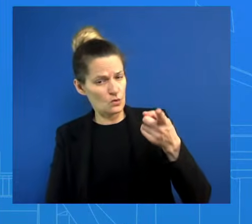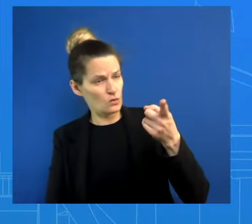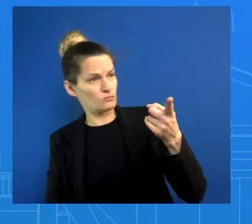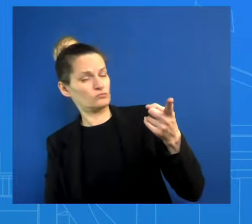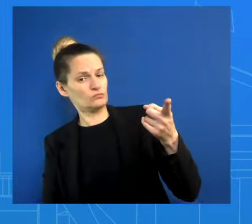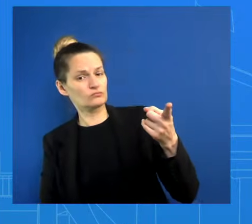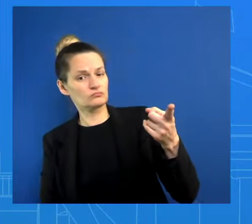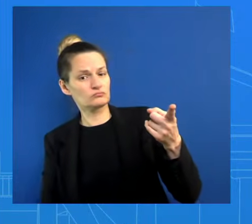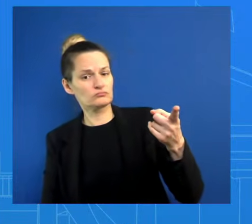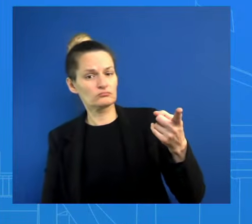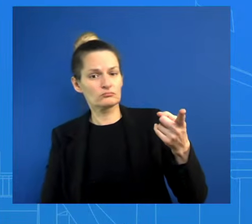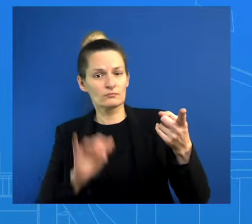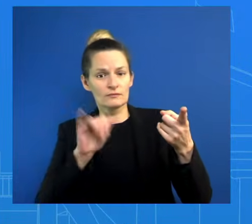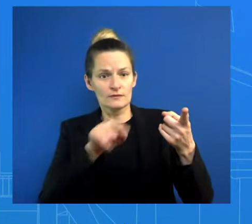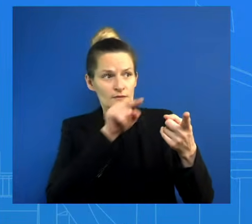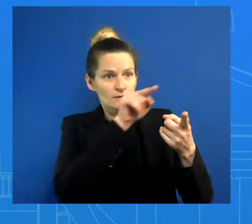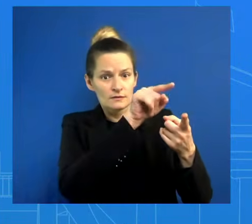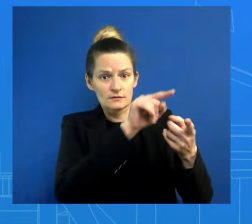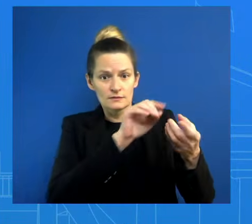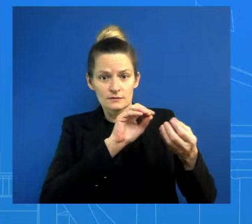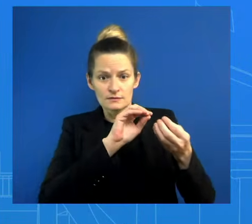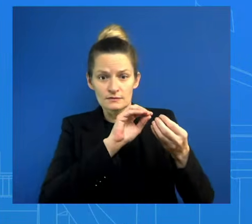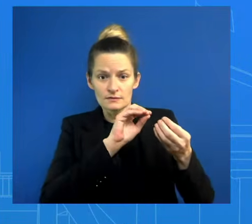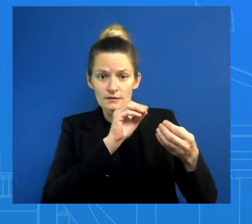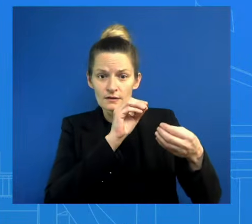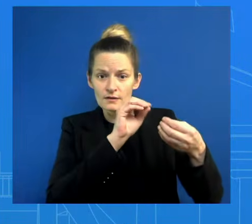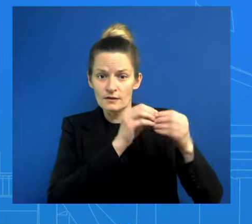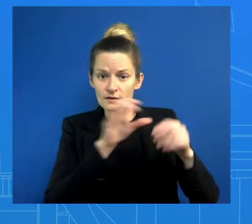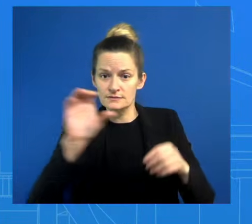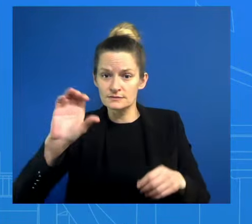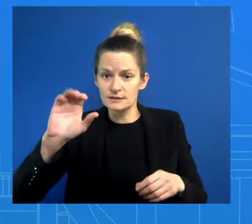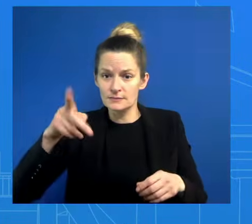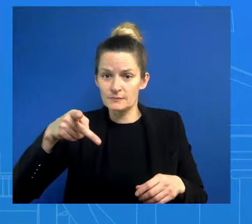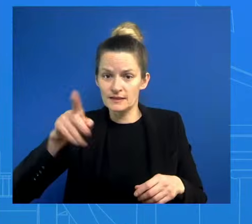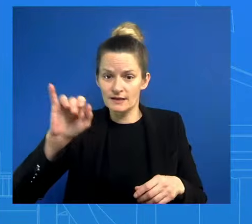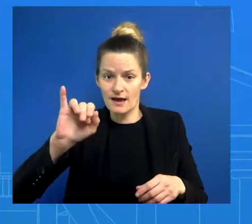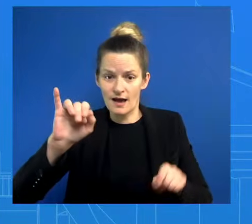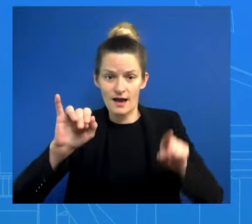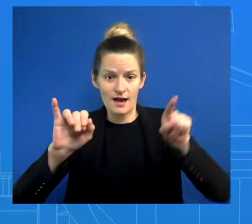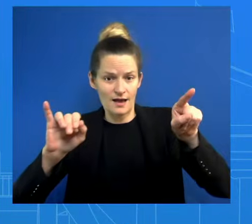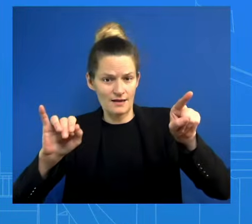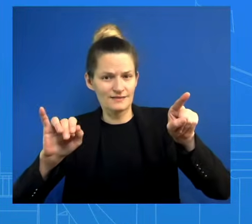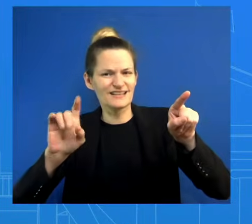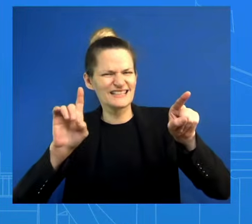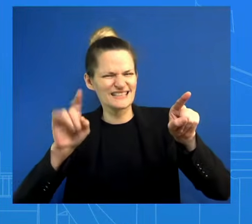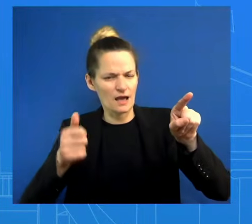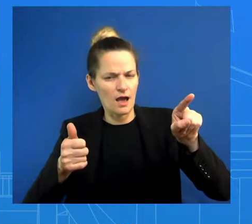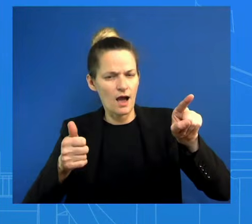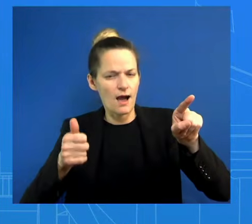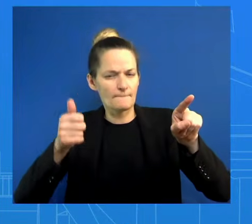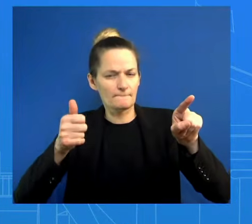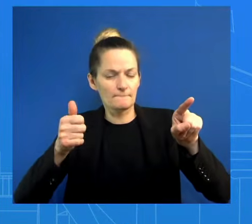at its slowest annual rate since May 2021. So that is data points that we saw in --